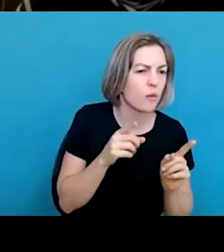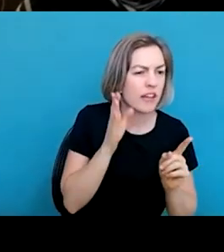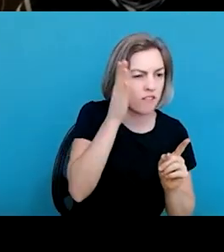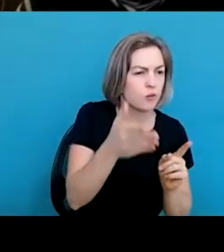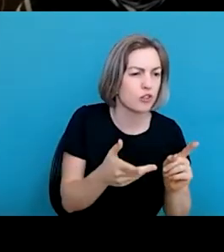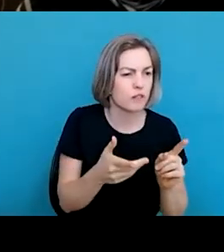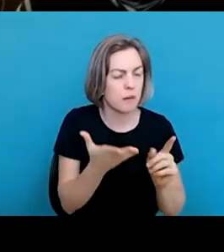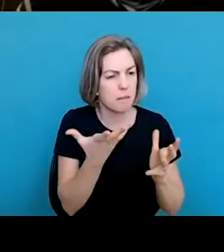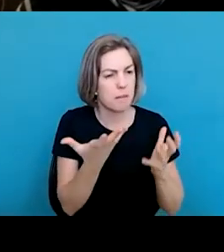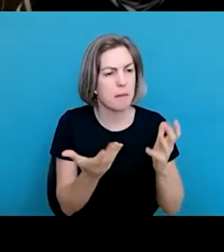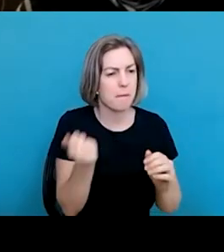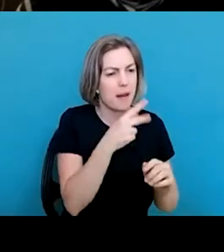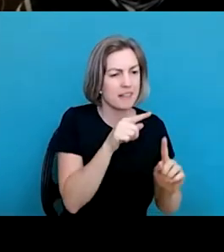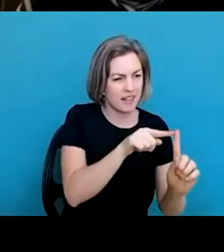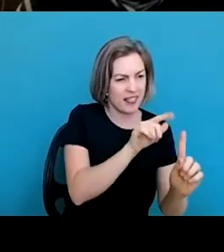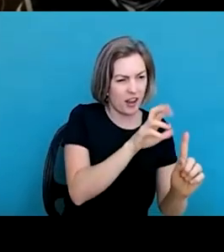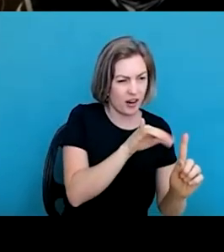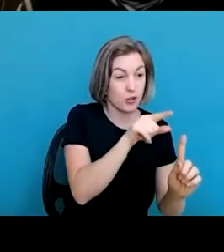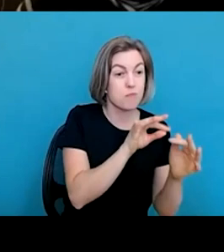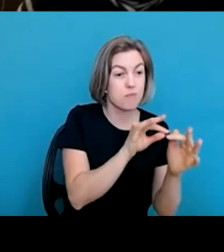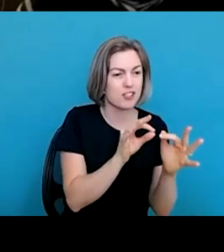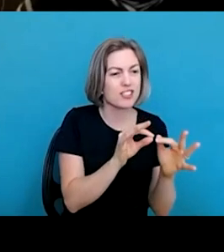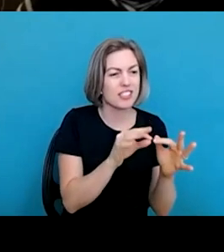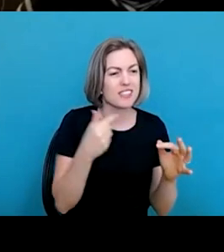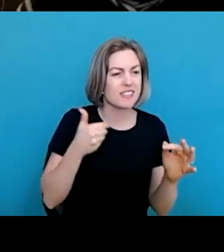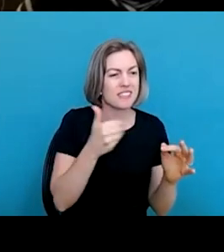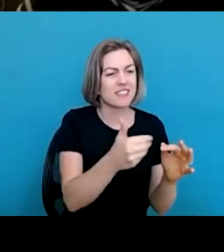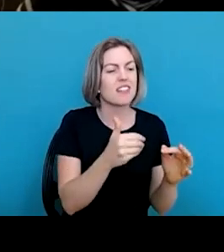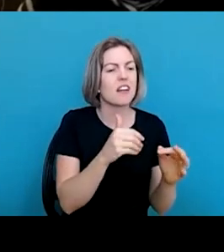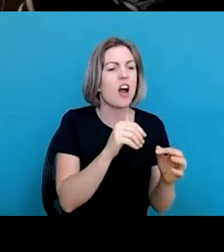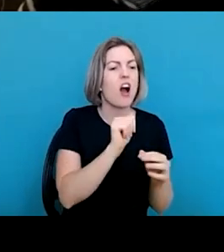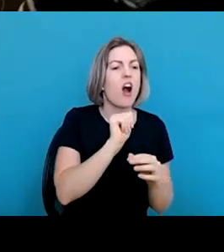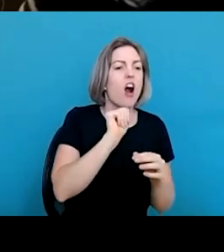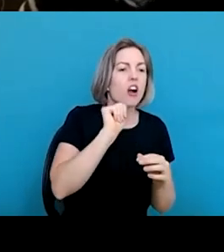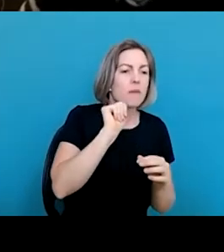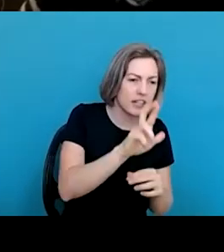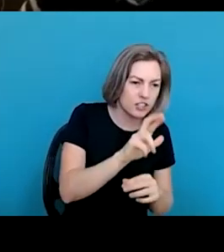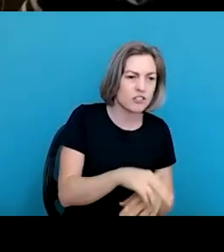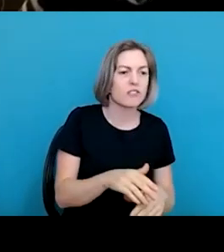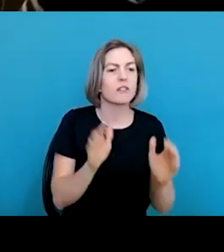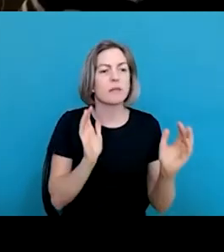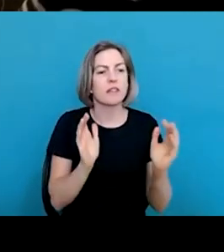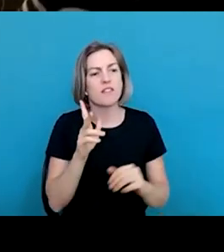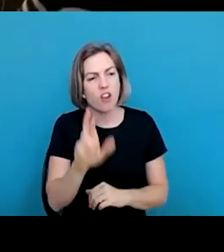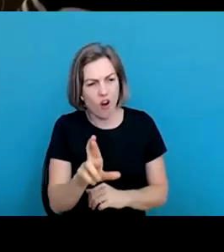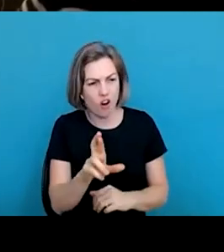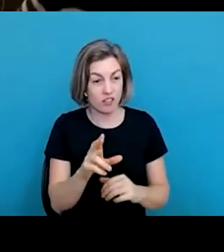first because you have mentioned a couple of times the augmented reality vs. VR do we prioritize effort?